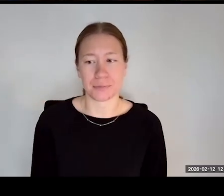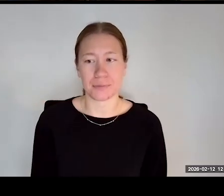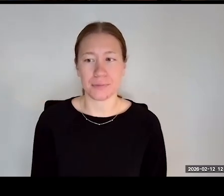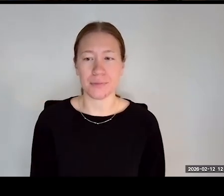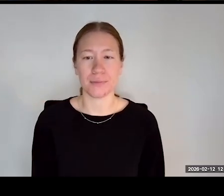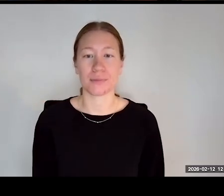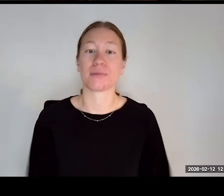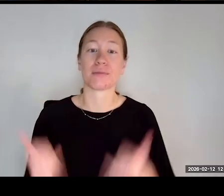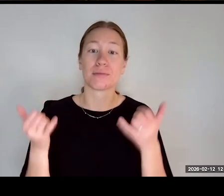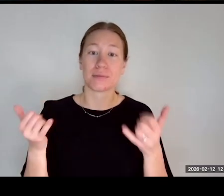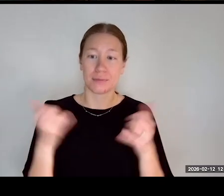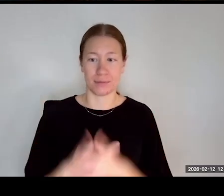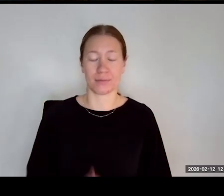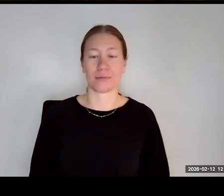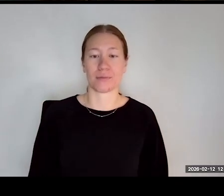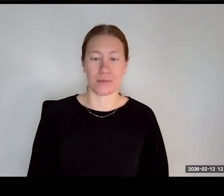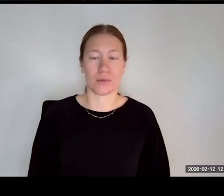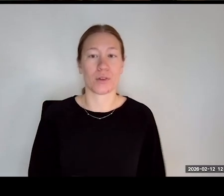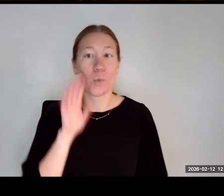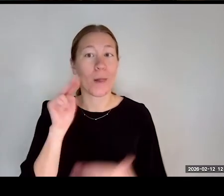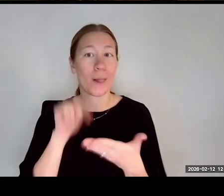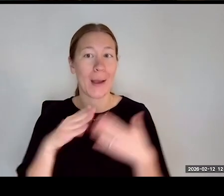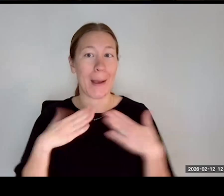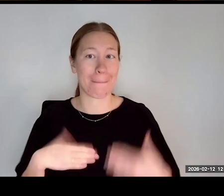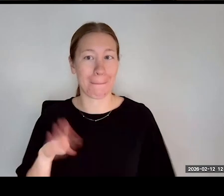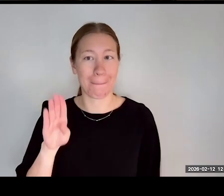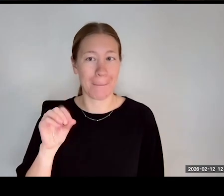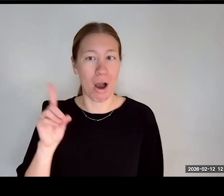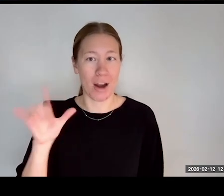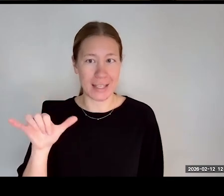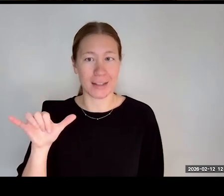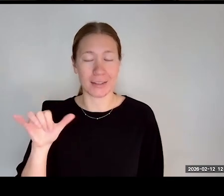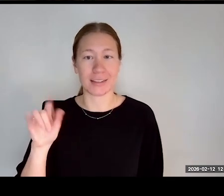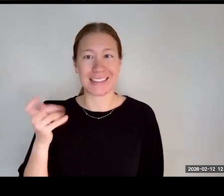because we can also use paragraph styles to define our body text.